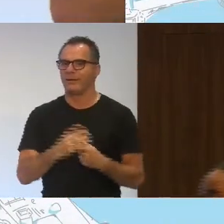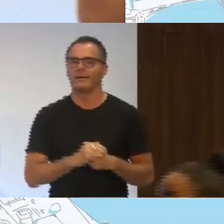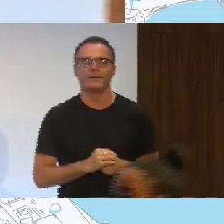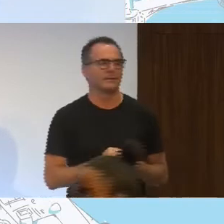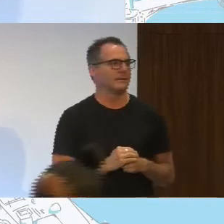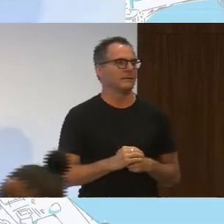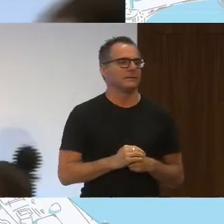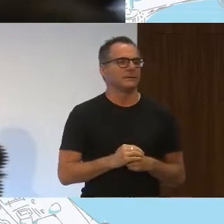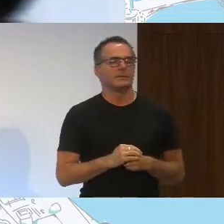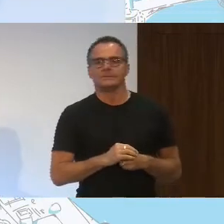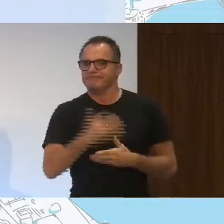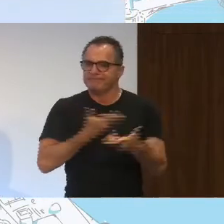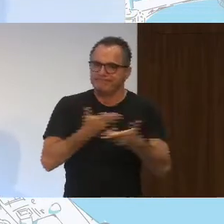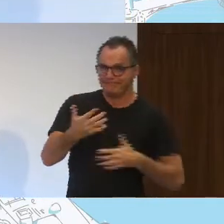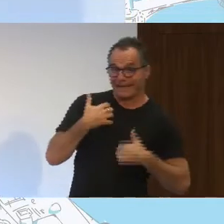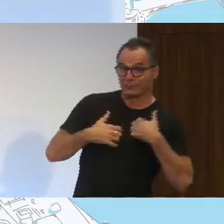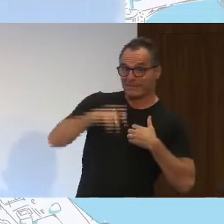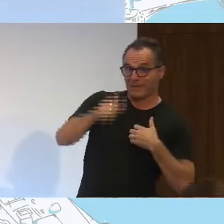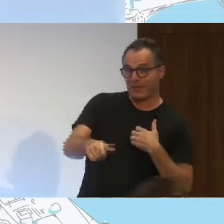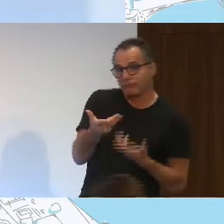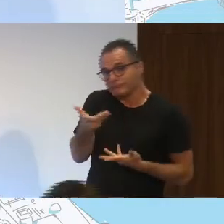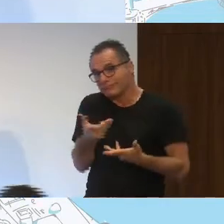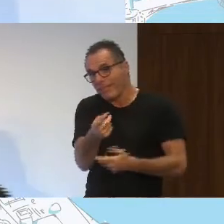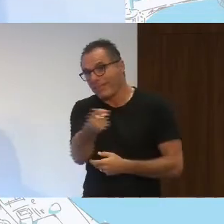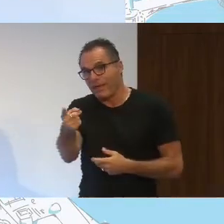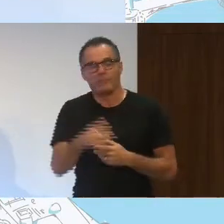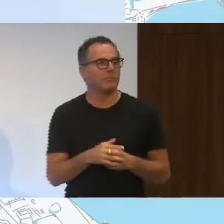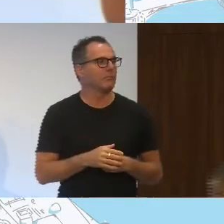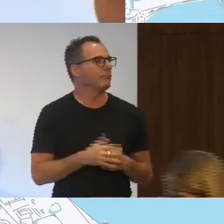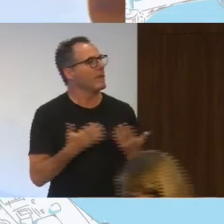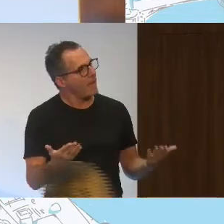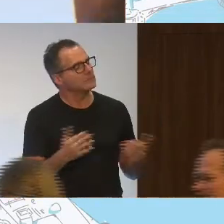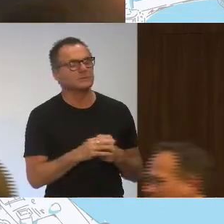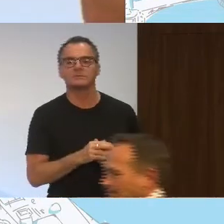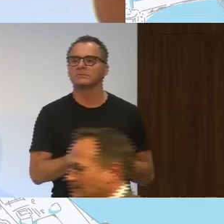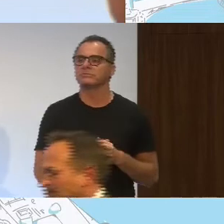Talk to people you're interested in. And just a very small point.